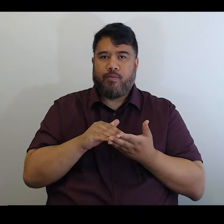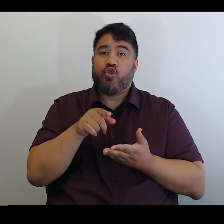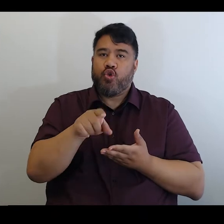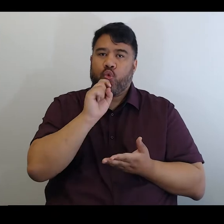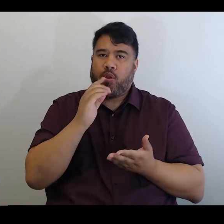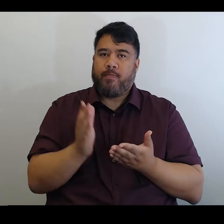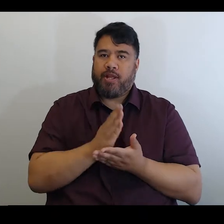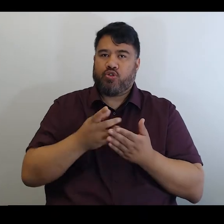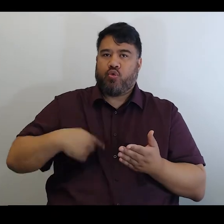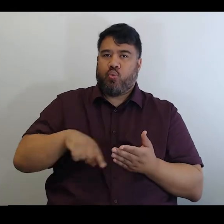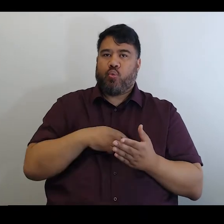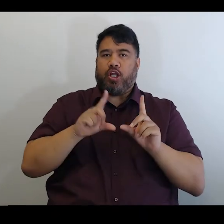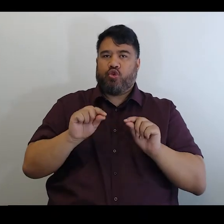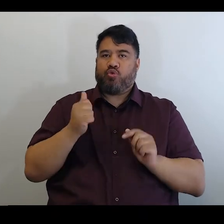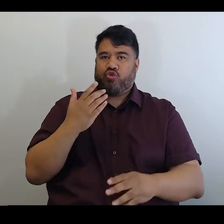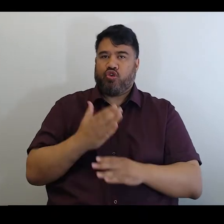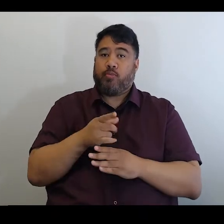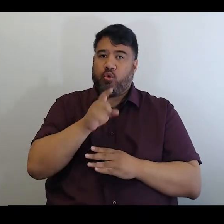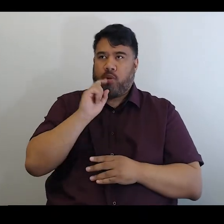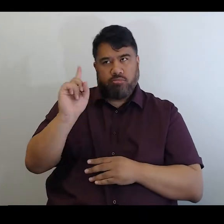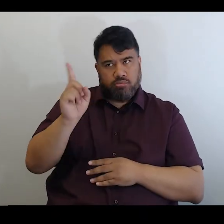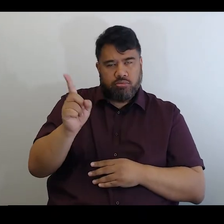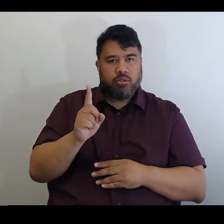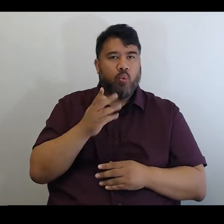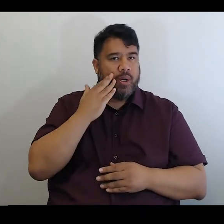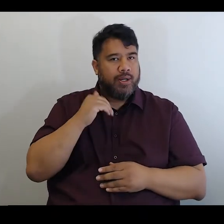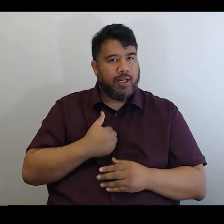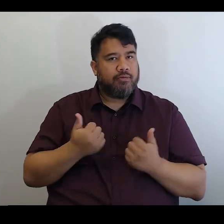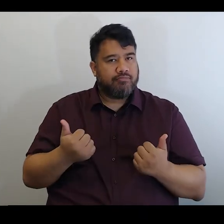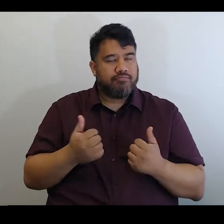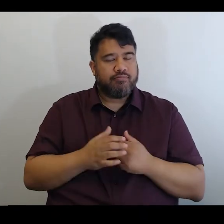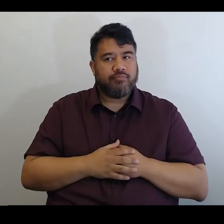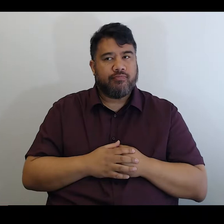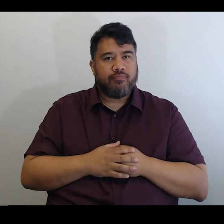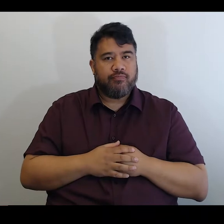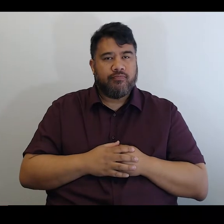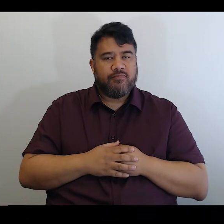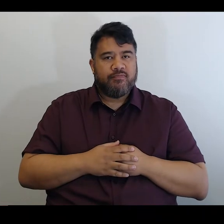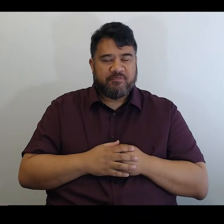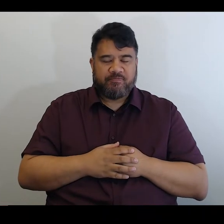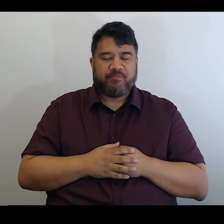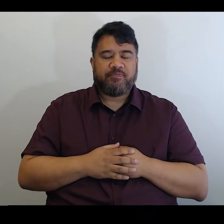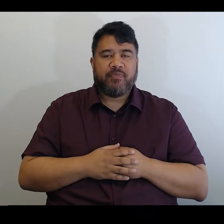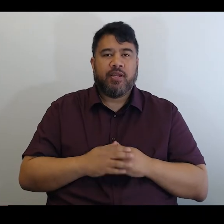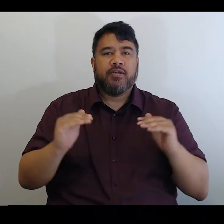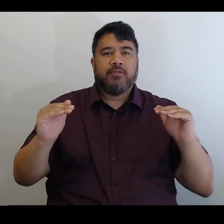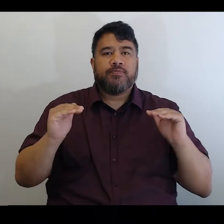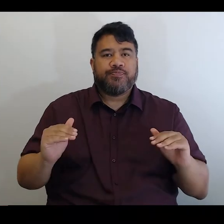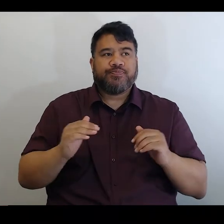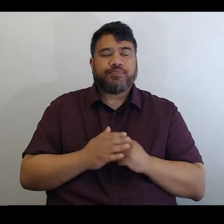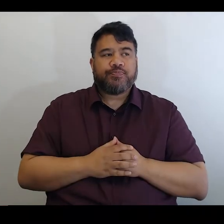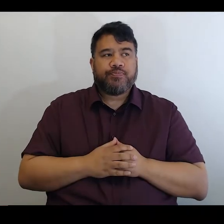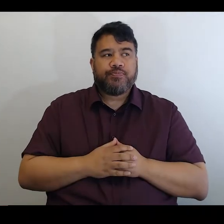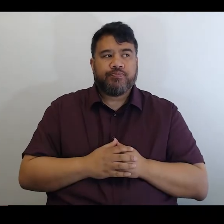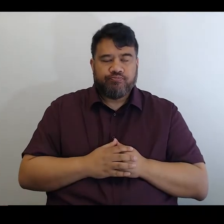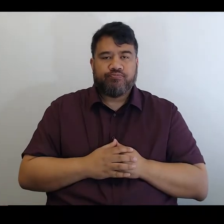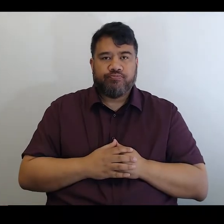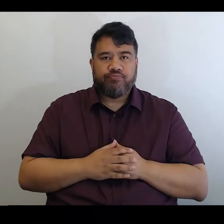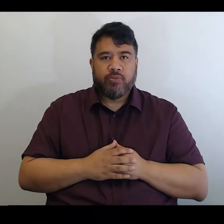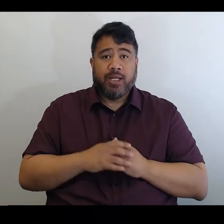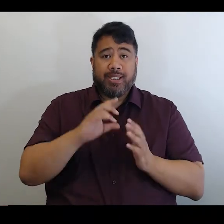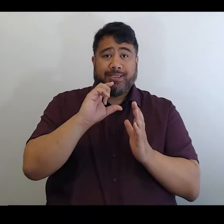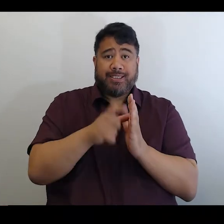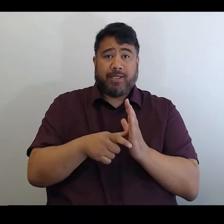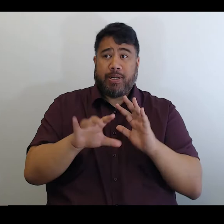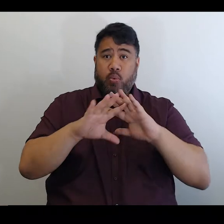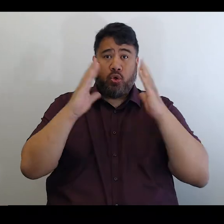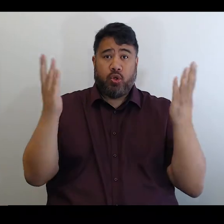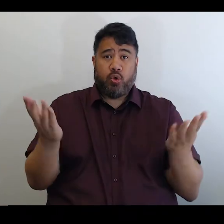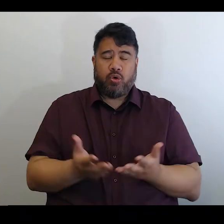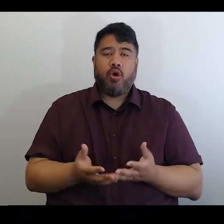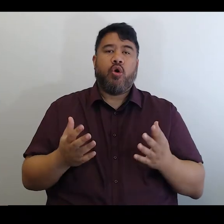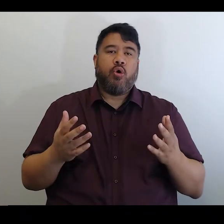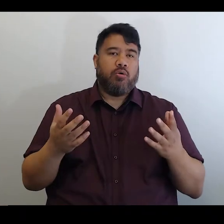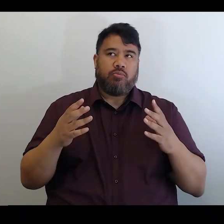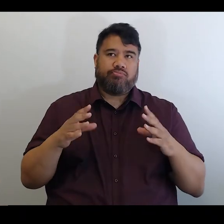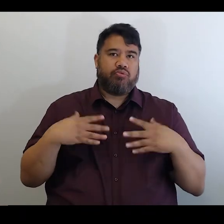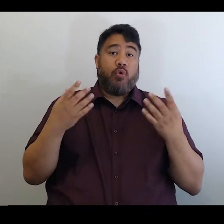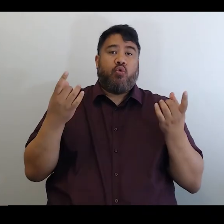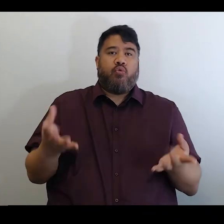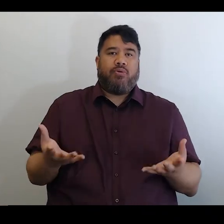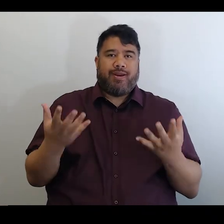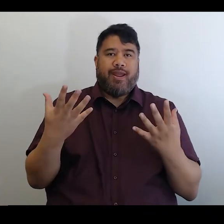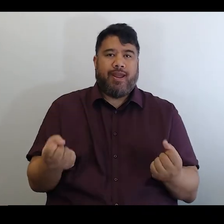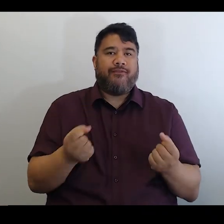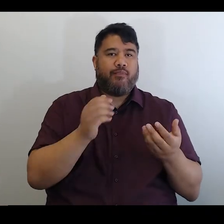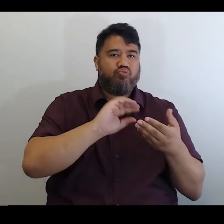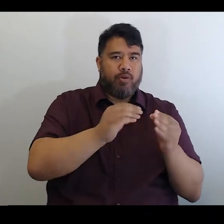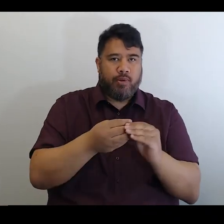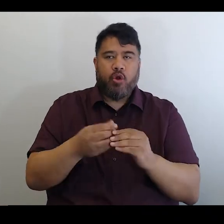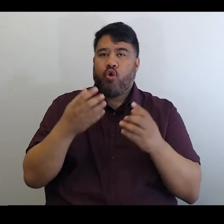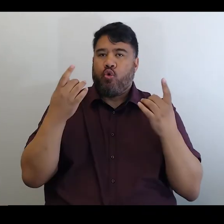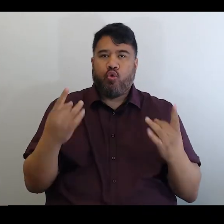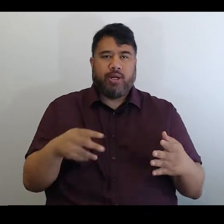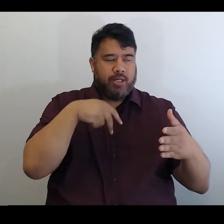I will open shortly for questions, but it would be remiss of me to not acknowledge the things that I already know about our sector, and some of the things that, since coming into this new role, you've shared with me,